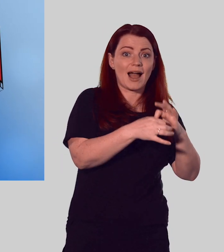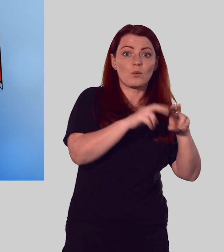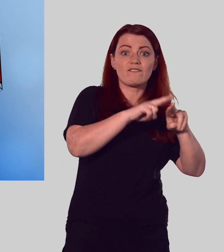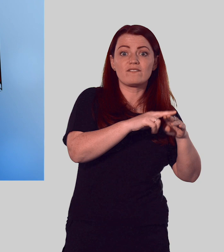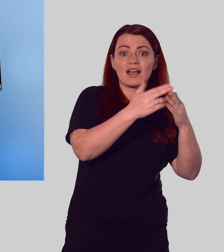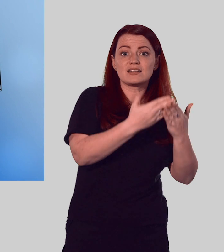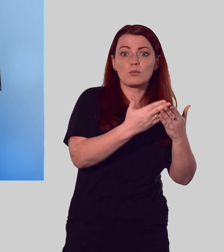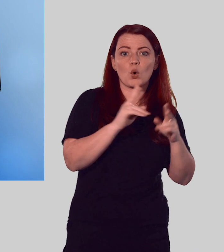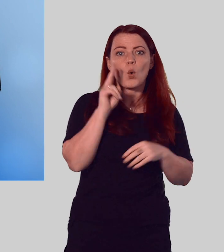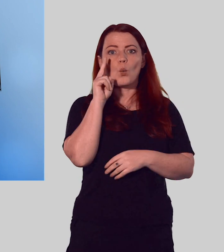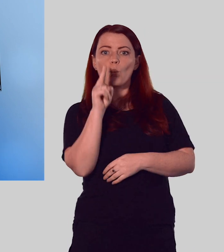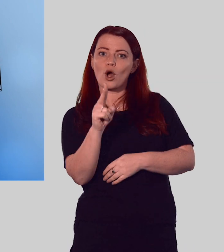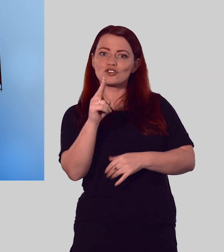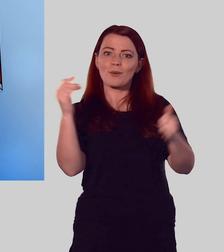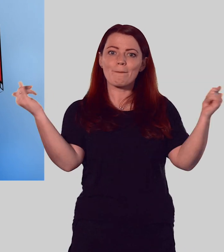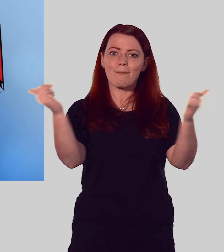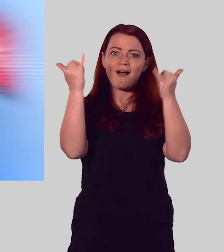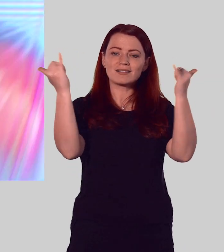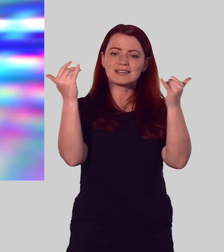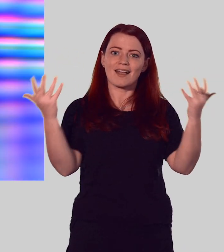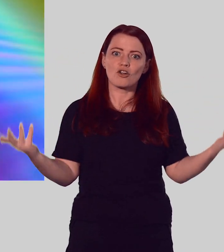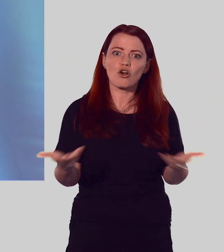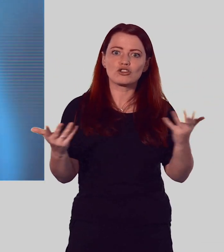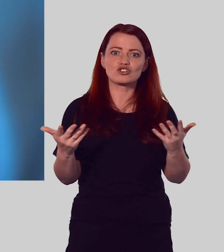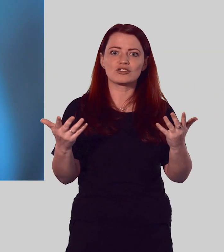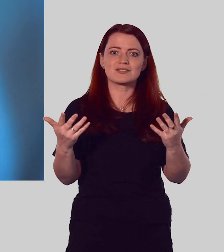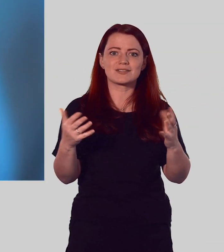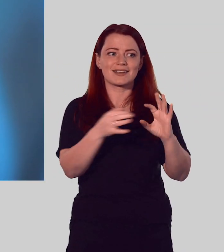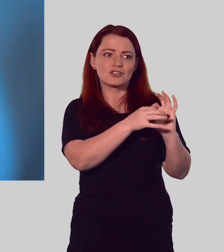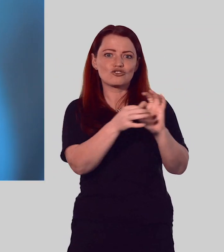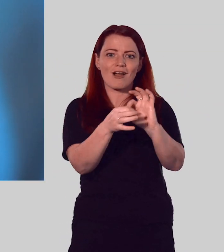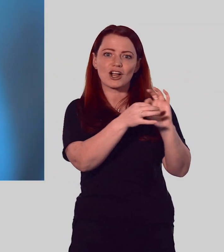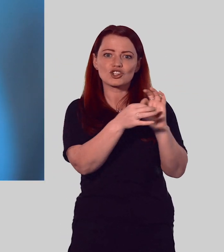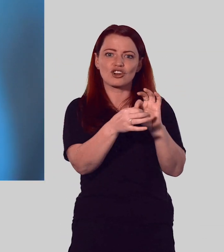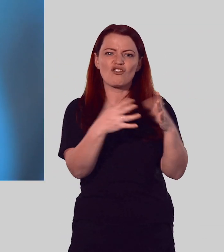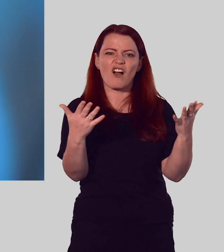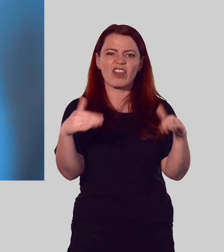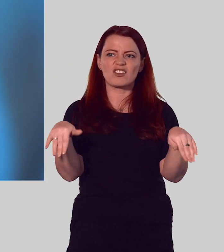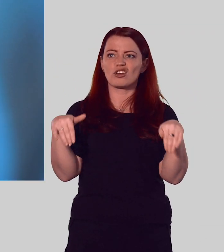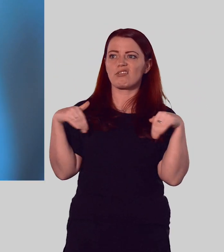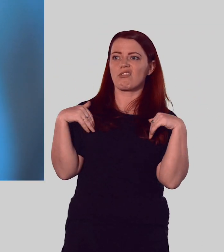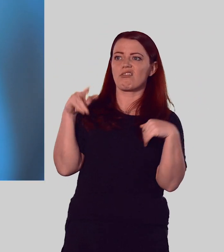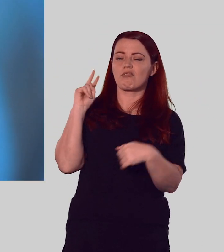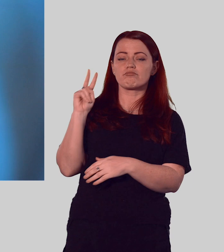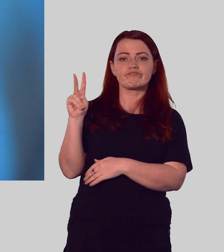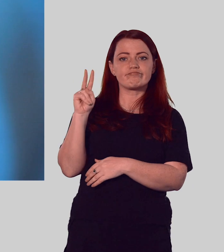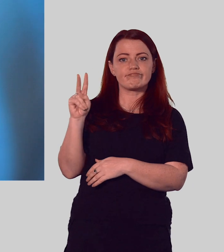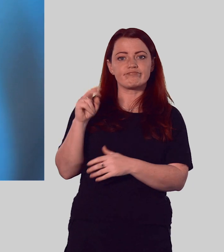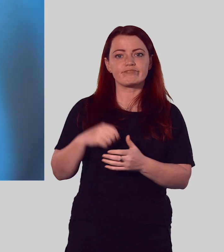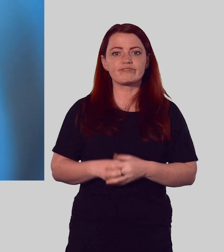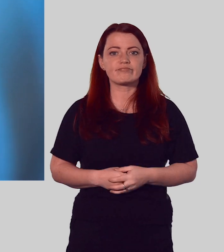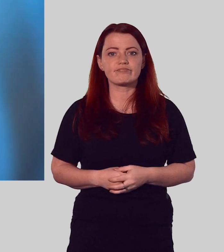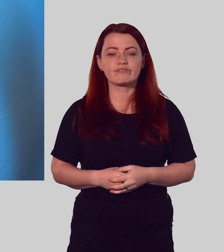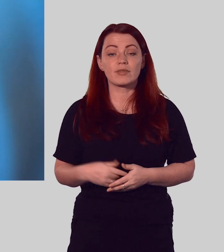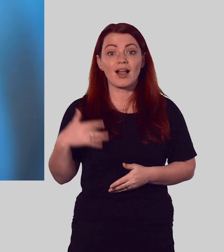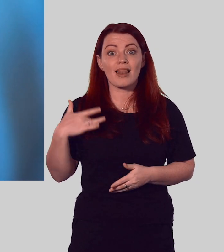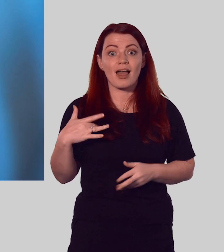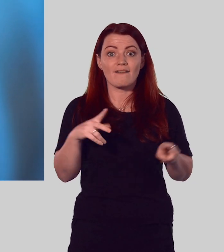some interaction with an invited audience rather than passive watching. Live videos are limited to 60 minutes